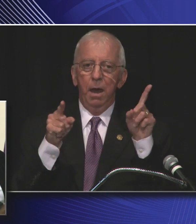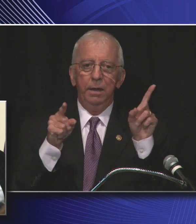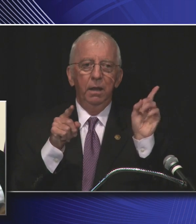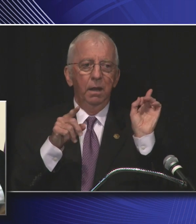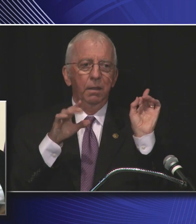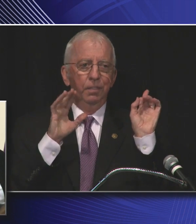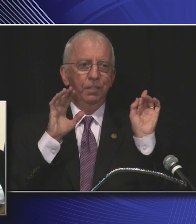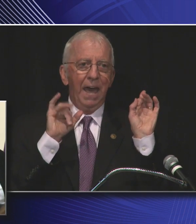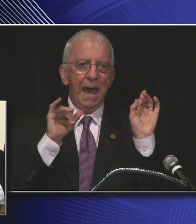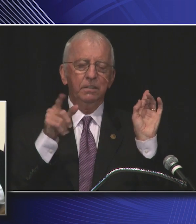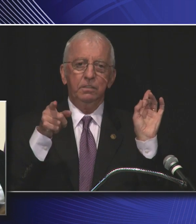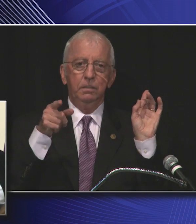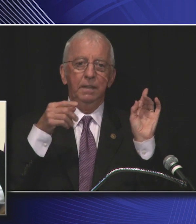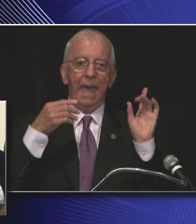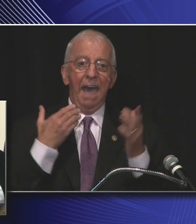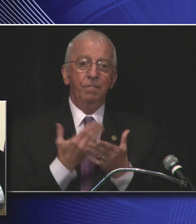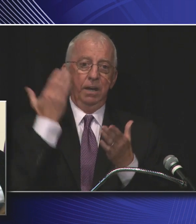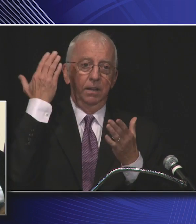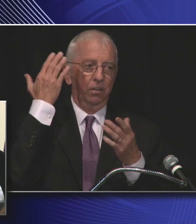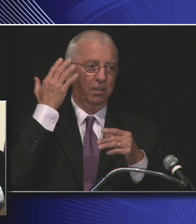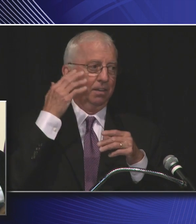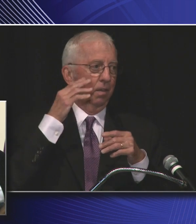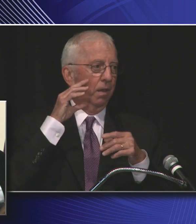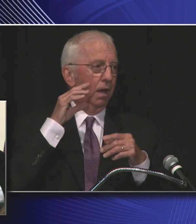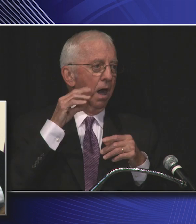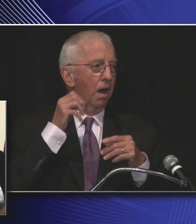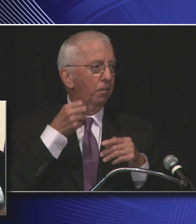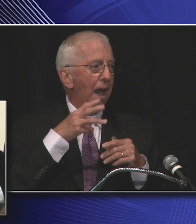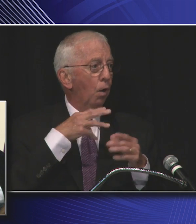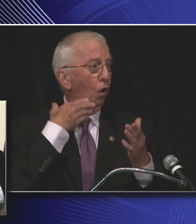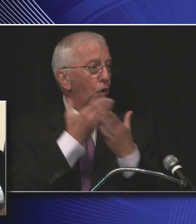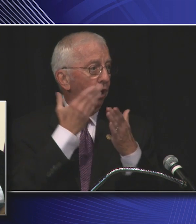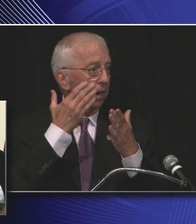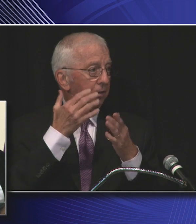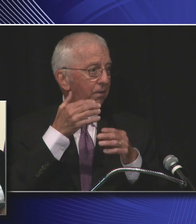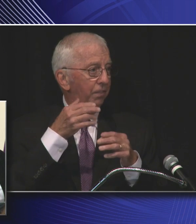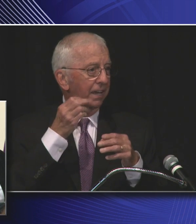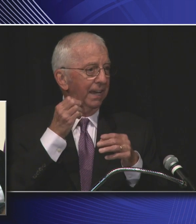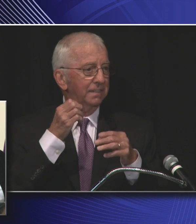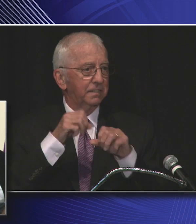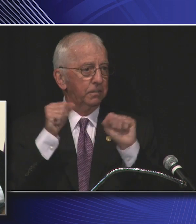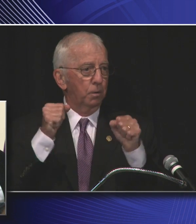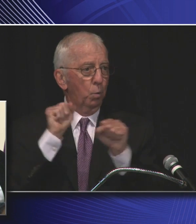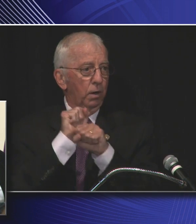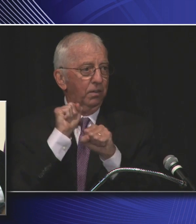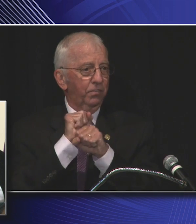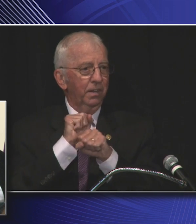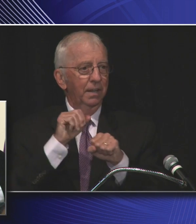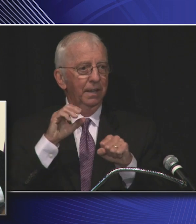But that's evidence of how good the system works.